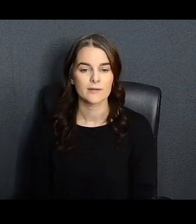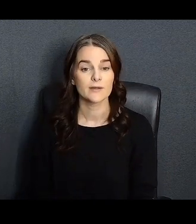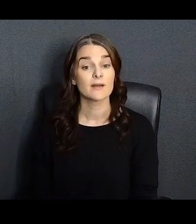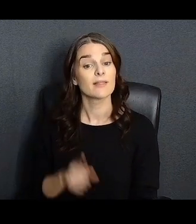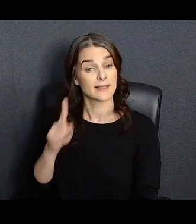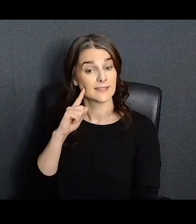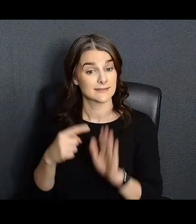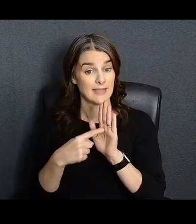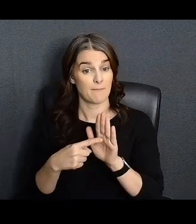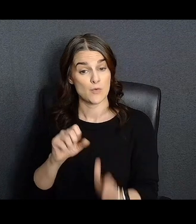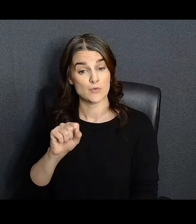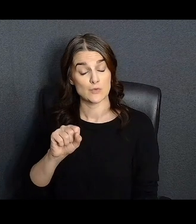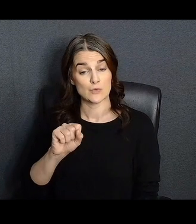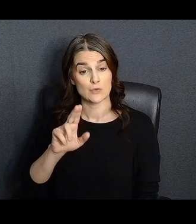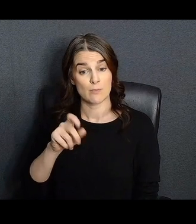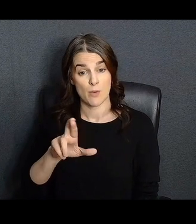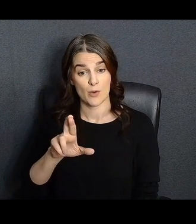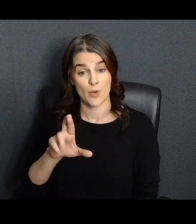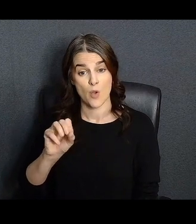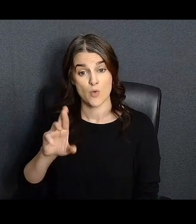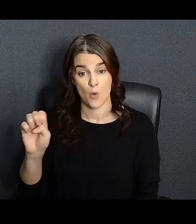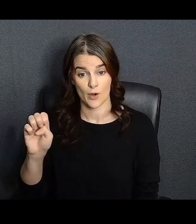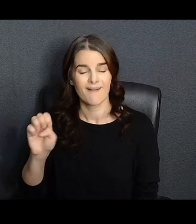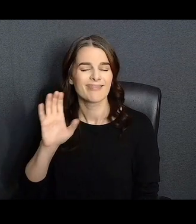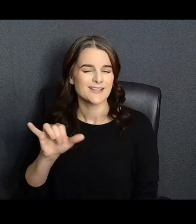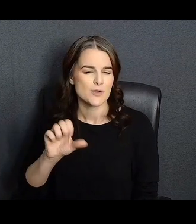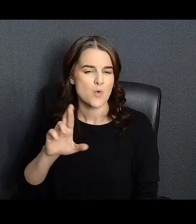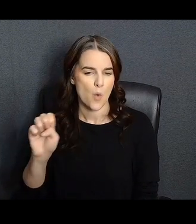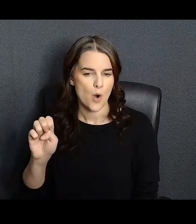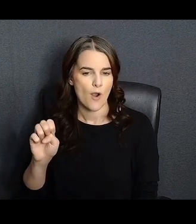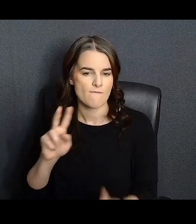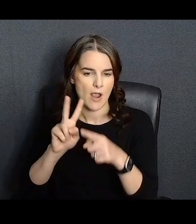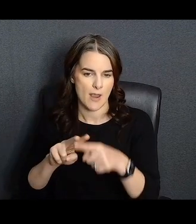is a core vocabulary-based app that, upon first glance,